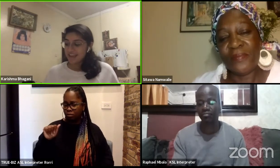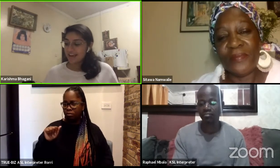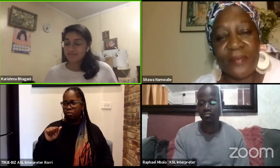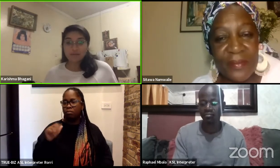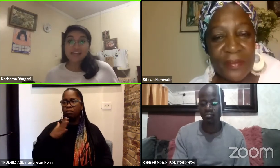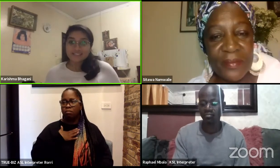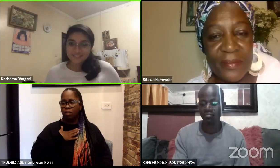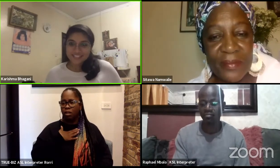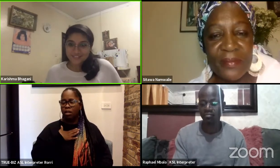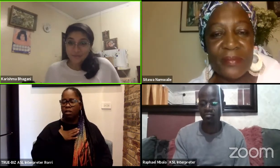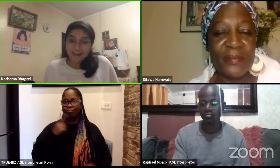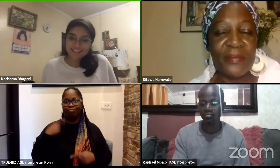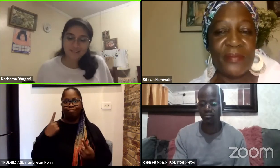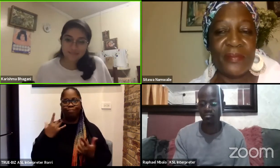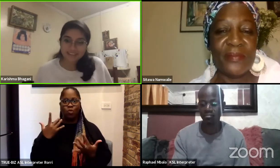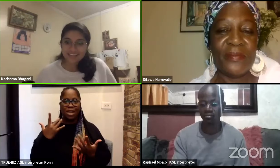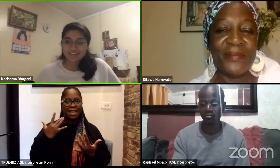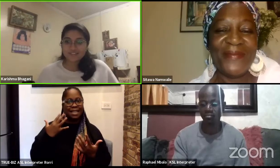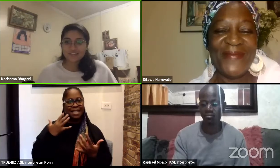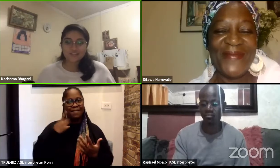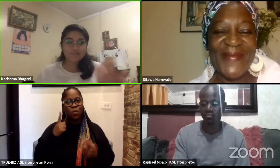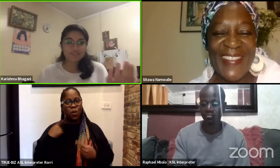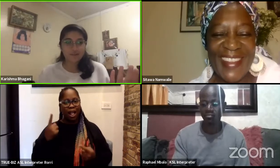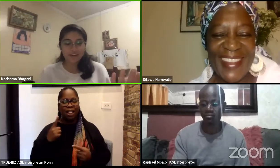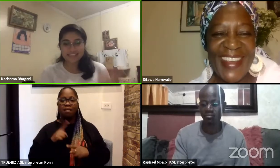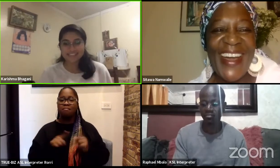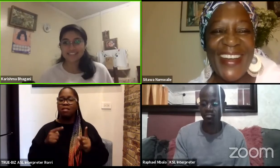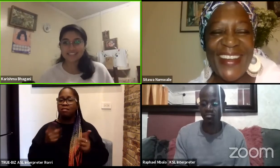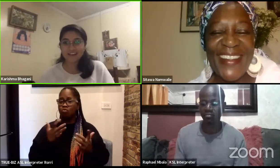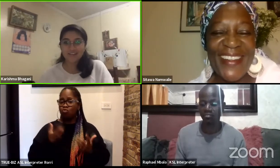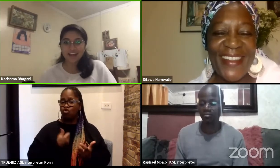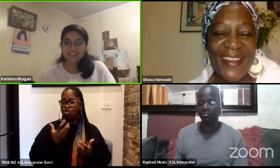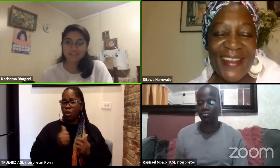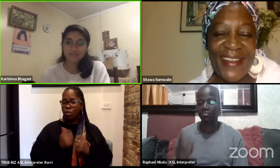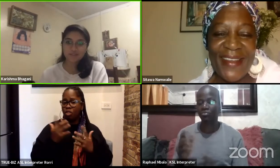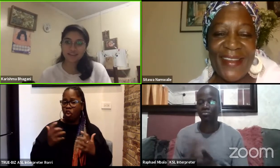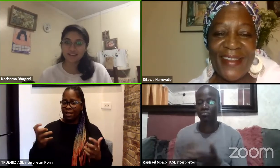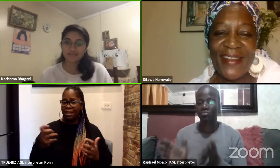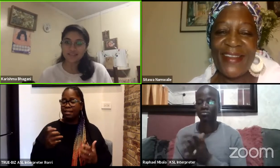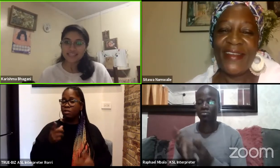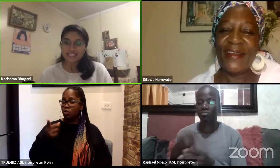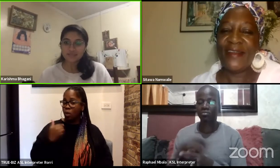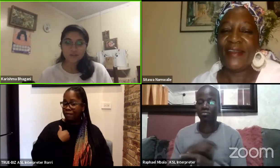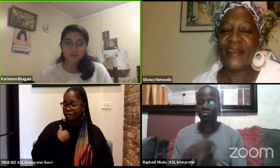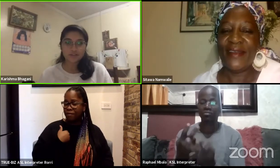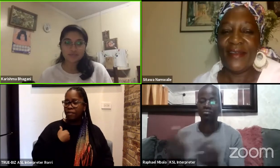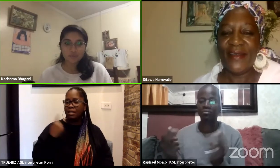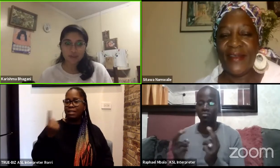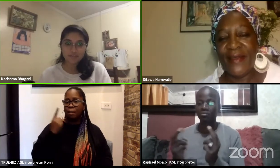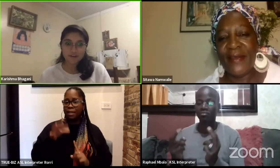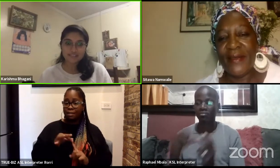I've been waiting for this for a while now, but just to share with our audiences, Sitawa has something special prepared for us